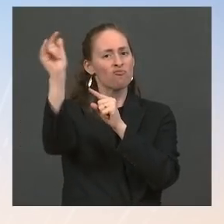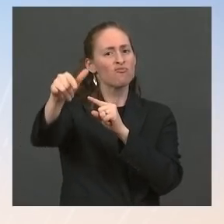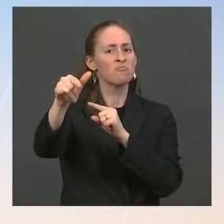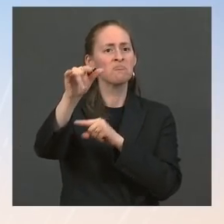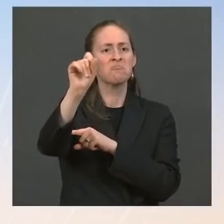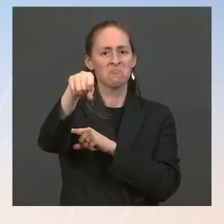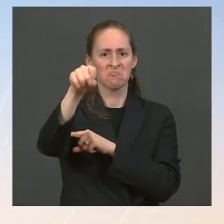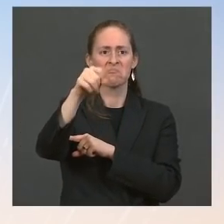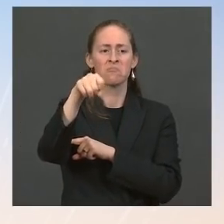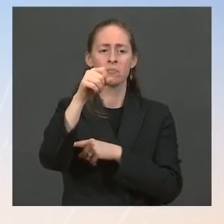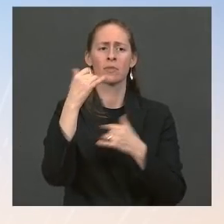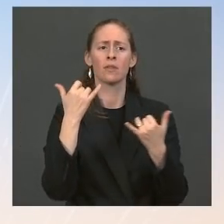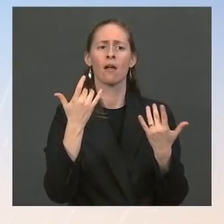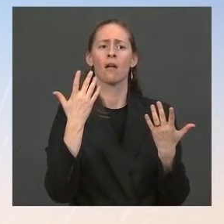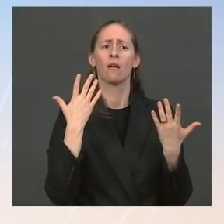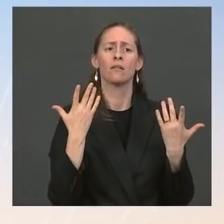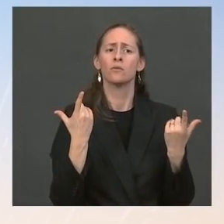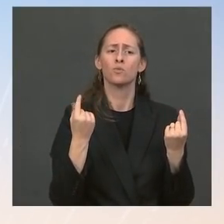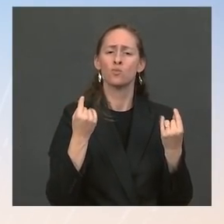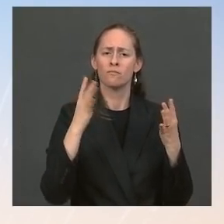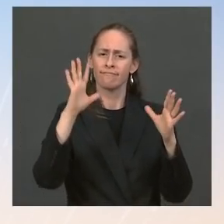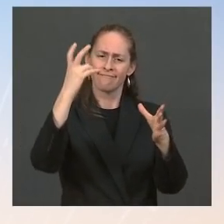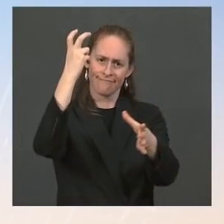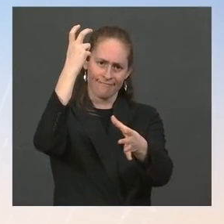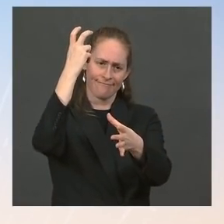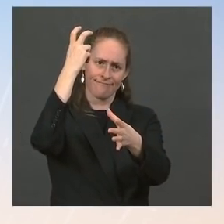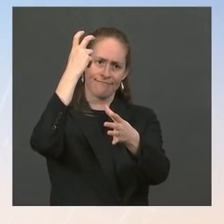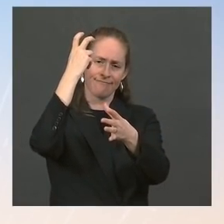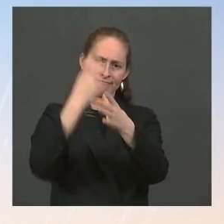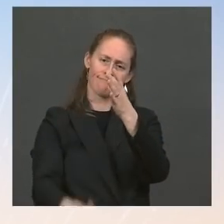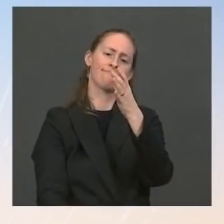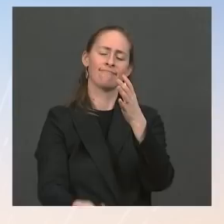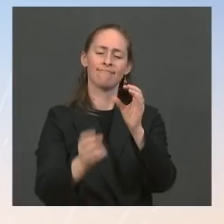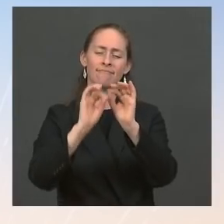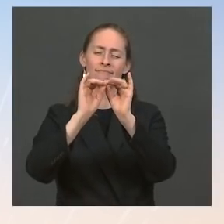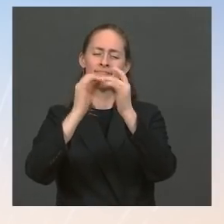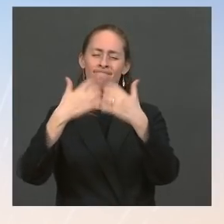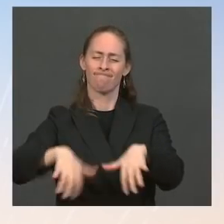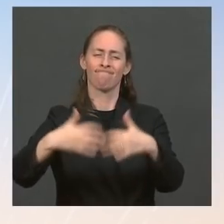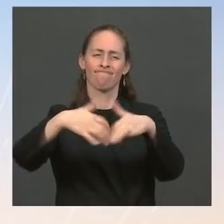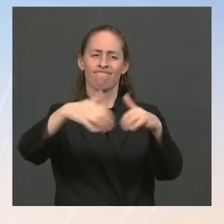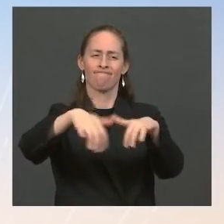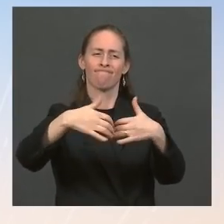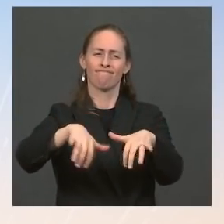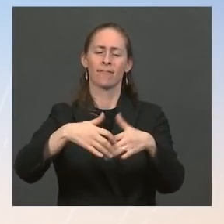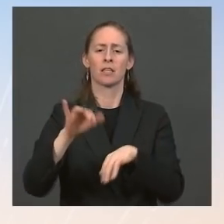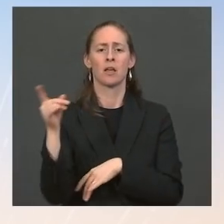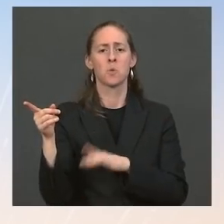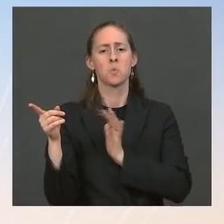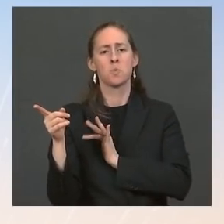and getting this -- the implementation off the ground. He is a very effective communicator, a former mayor, a former lieutenant governor,